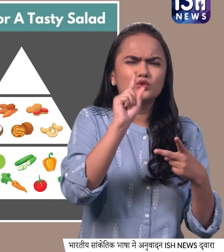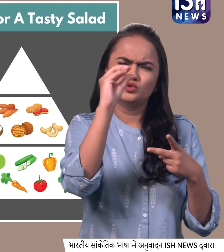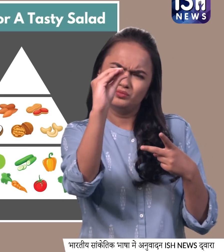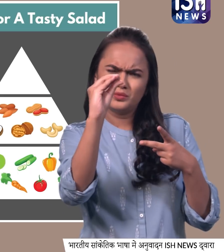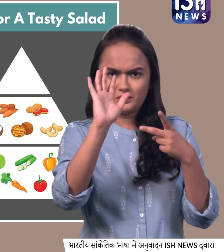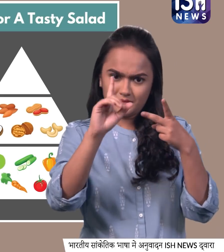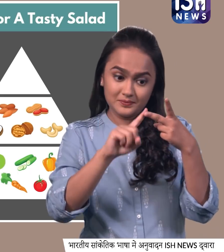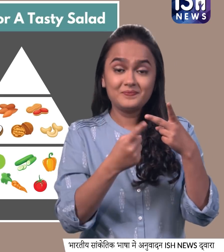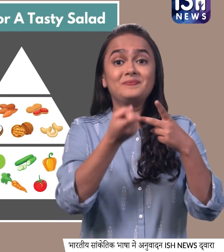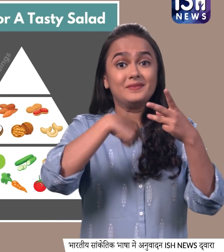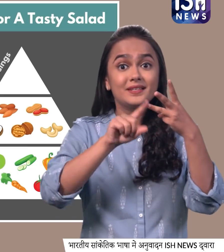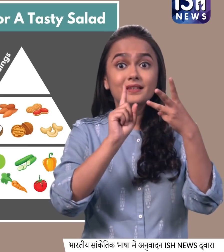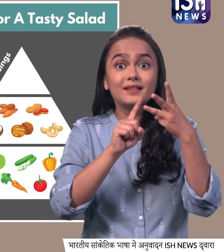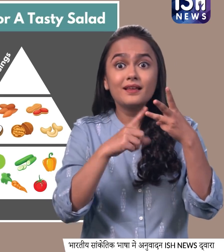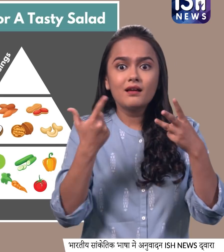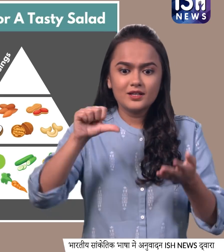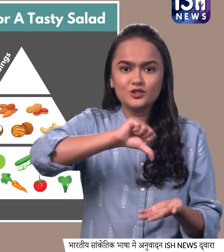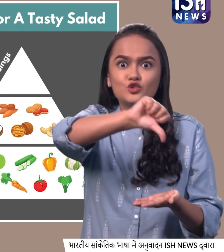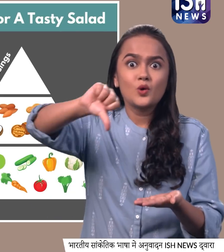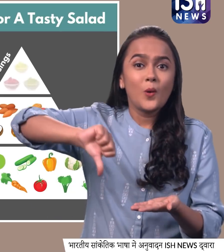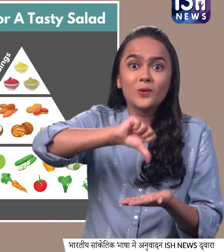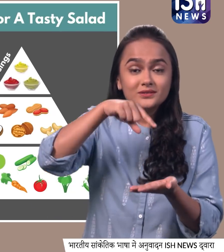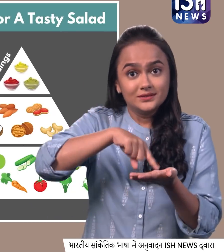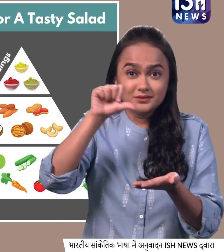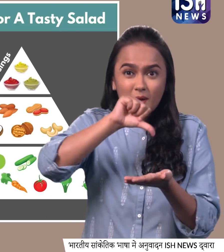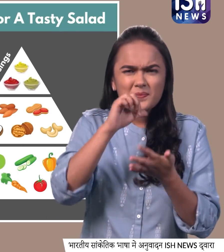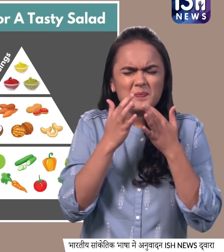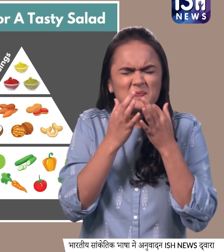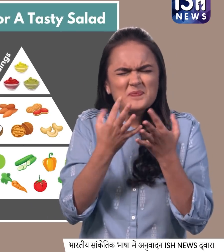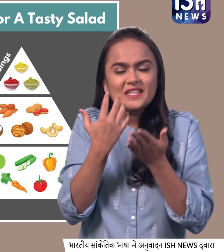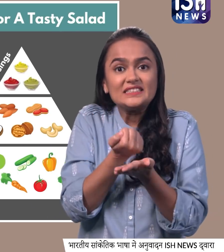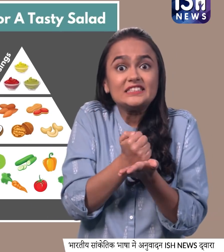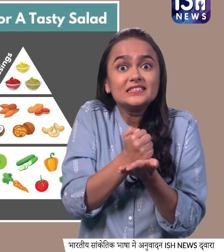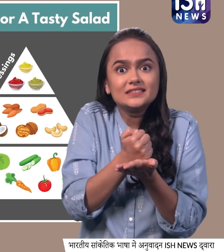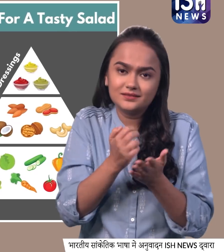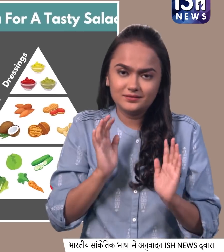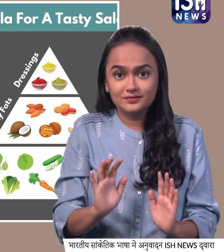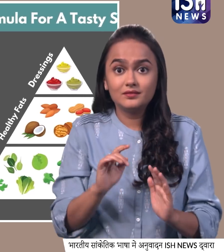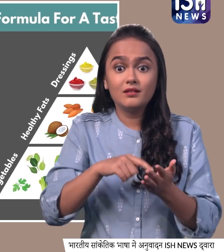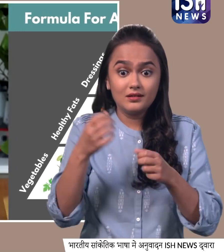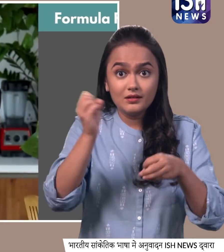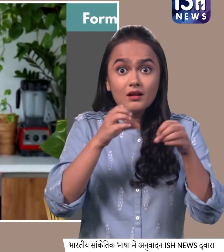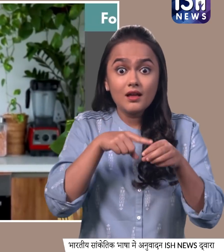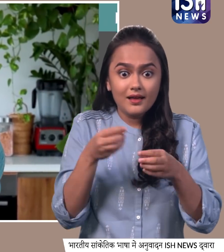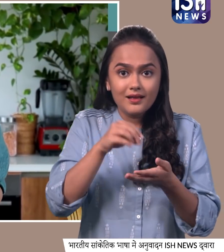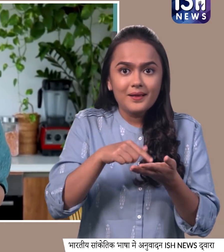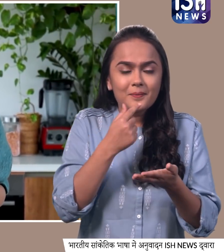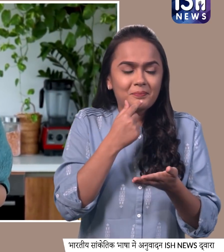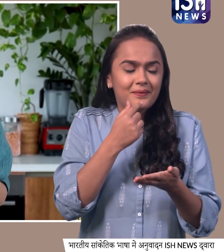And the 3rd part is our dressing, which means our flavourful chutney This brings flavour to our salad